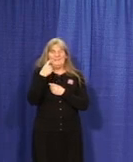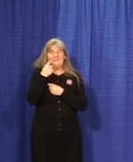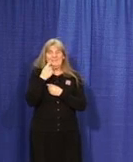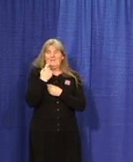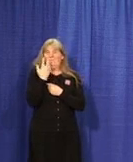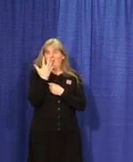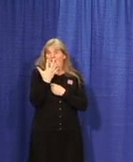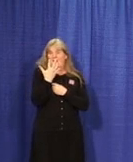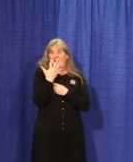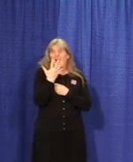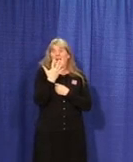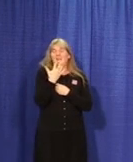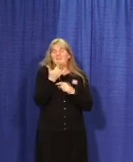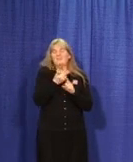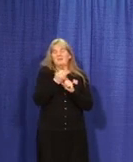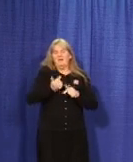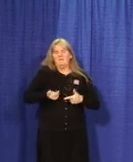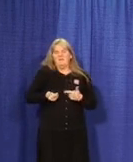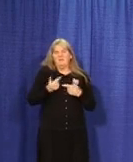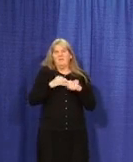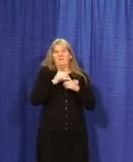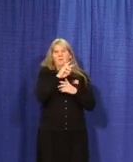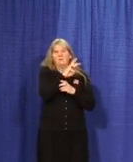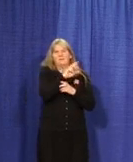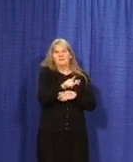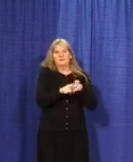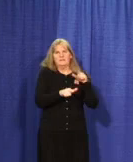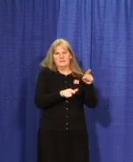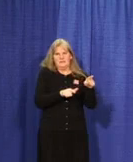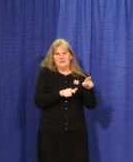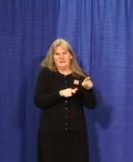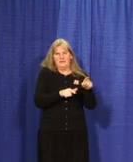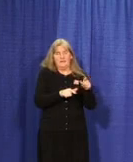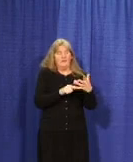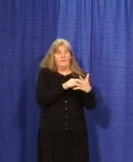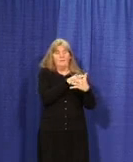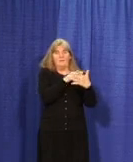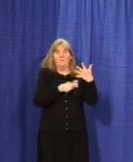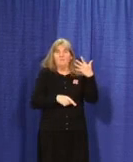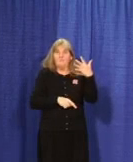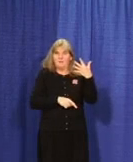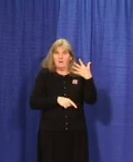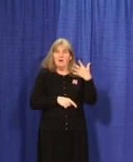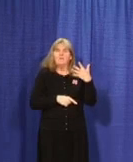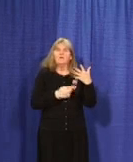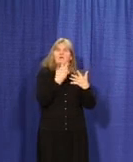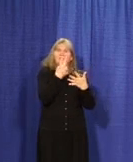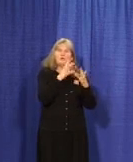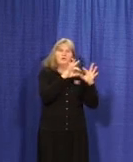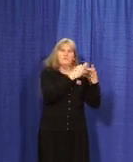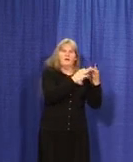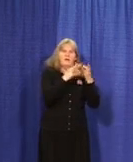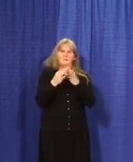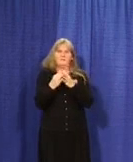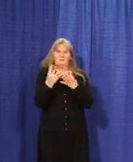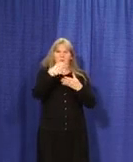residents of Watson Lake. The five new cases are members of two family groups, and this